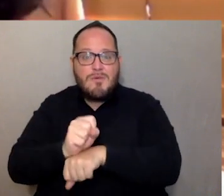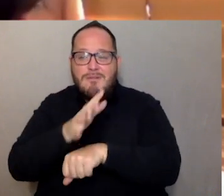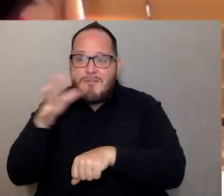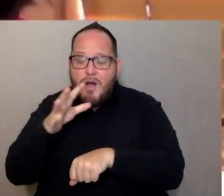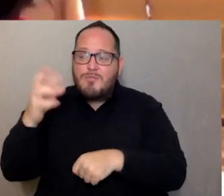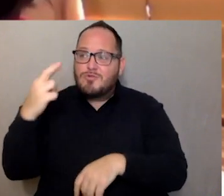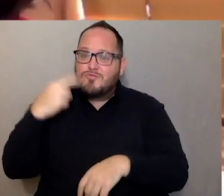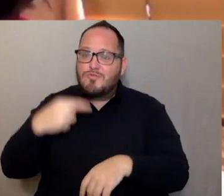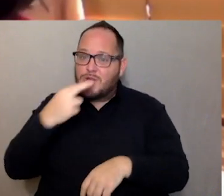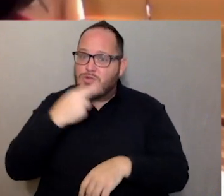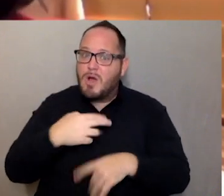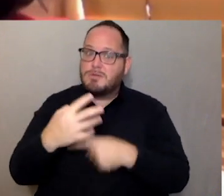ESSENTIALLY SHUT DOWN DUE TO THE SPREAD OF THE CORONAVIRUS.